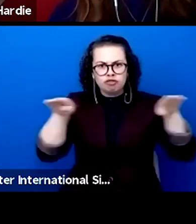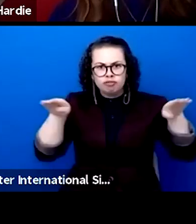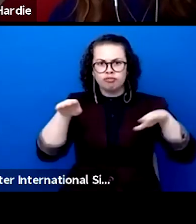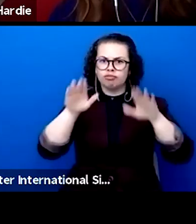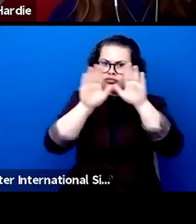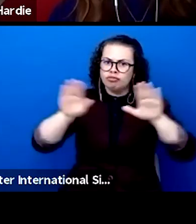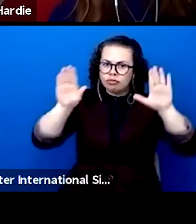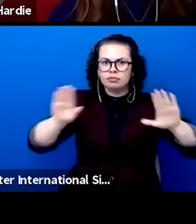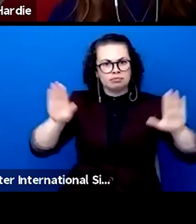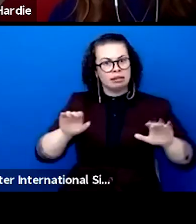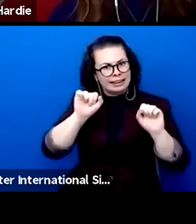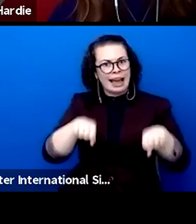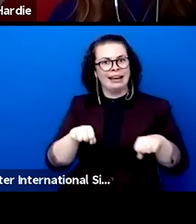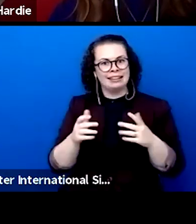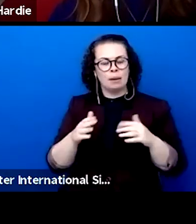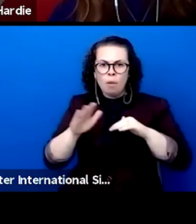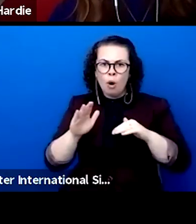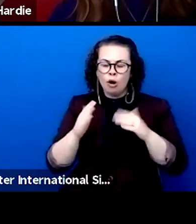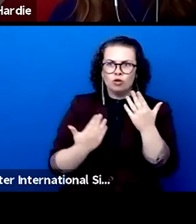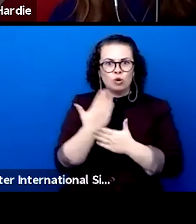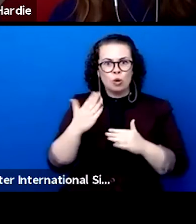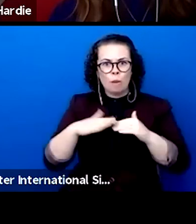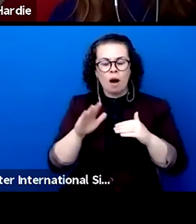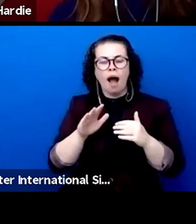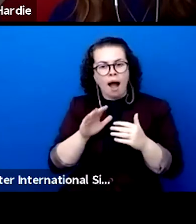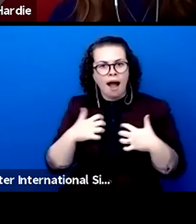to make theatre more dynamic you know and not just like okay we, you know, we're going to do it like